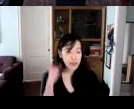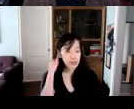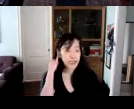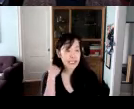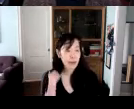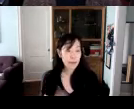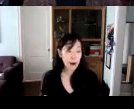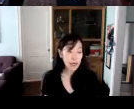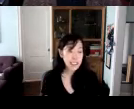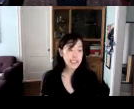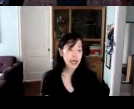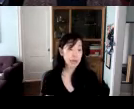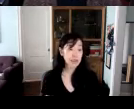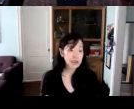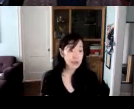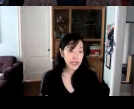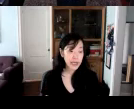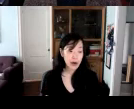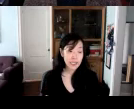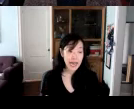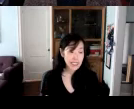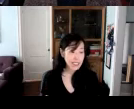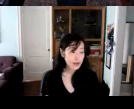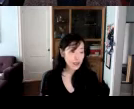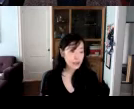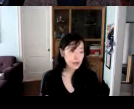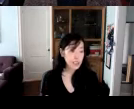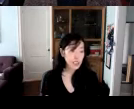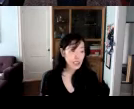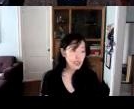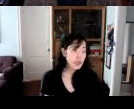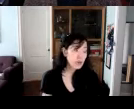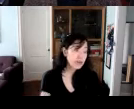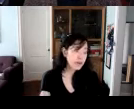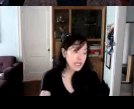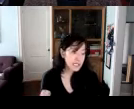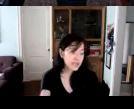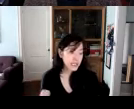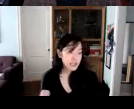could play a small part in helping you create art access for community. We’ve created this video